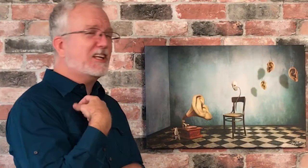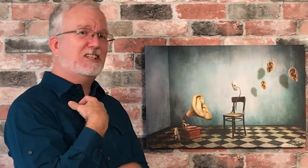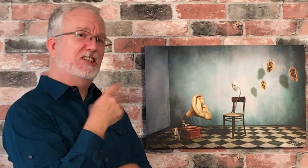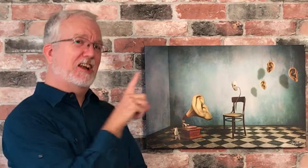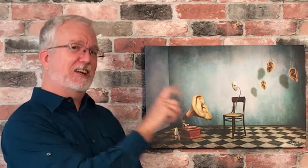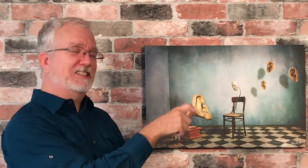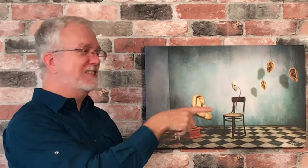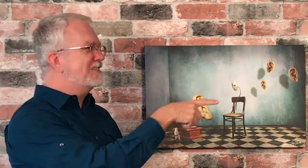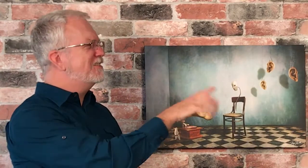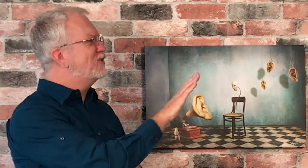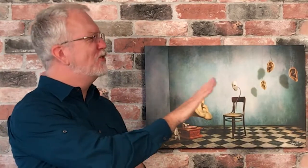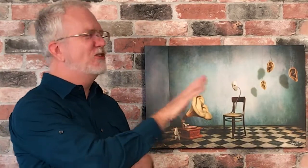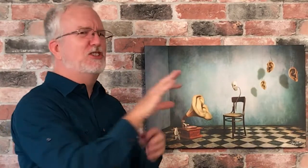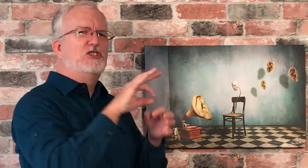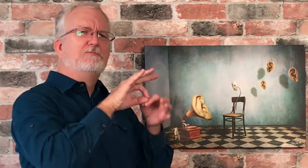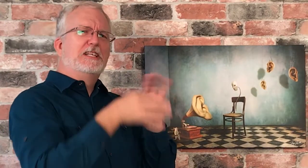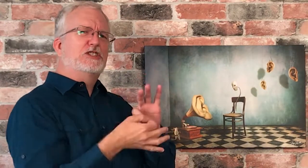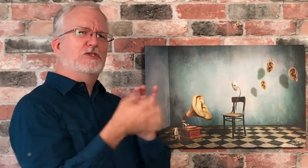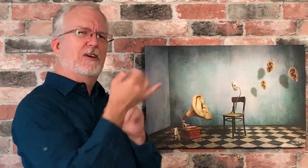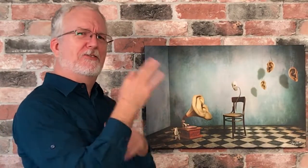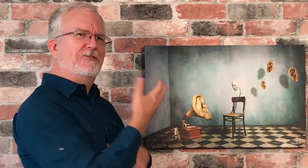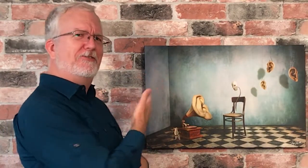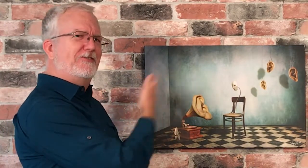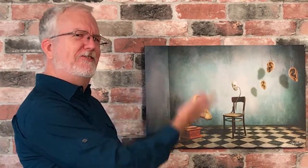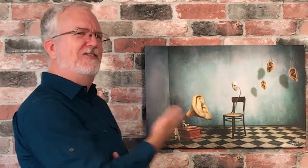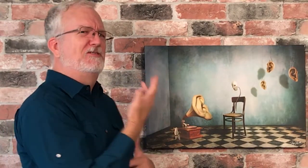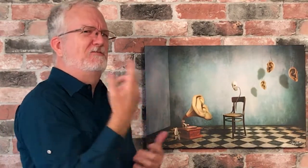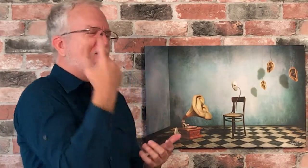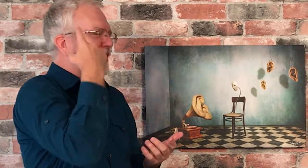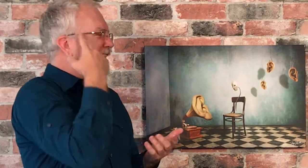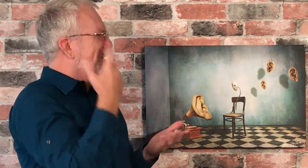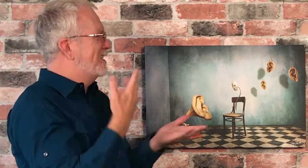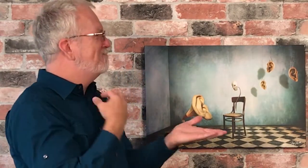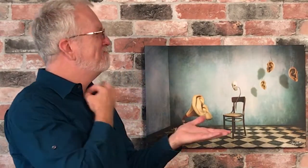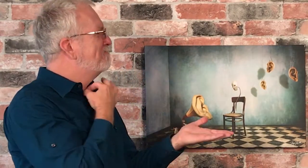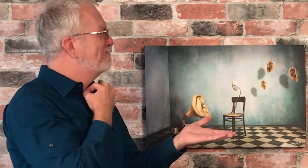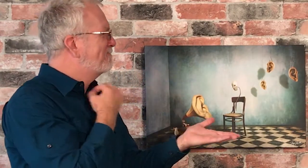Fatima, I am curious. What is your interpretation of this art?